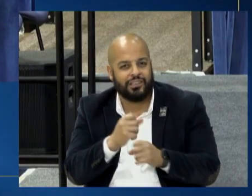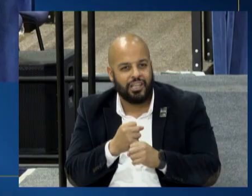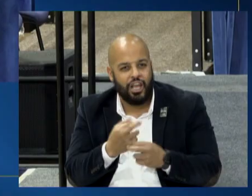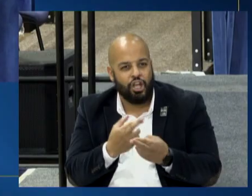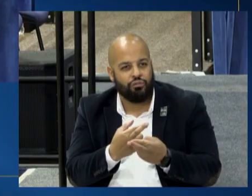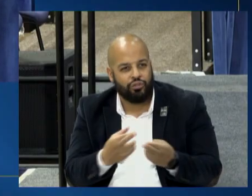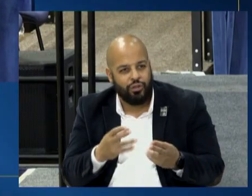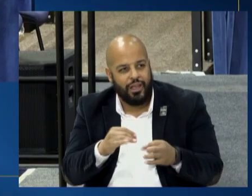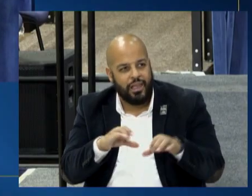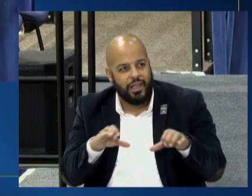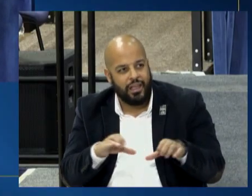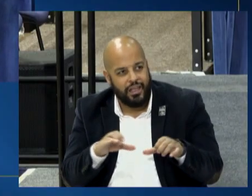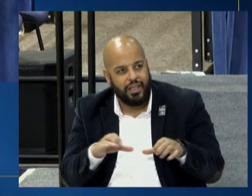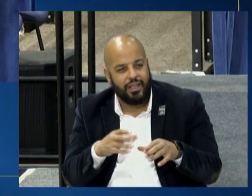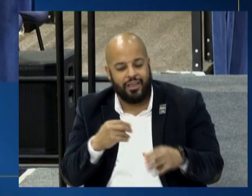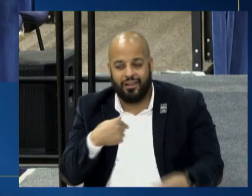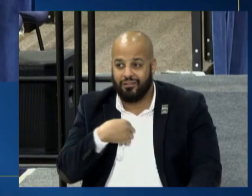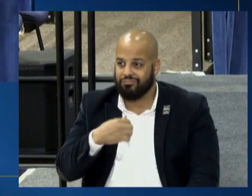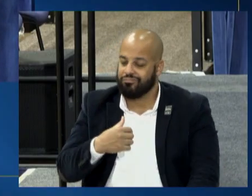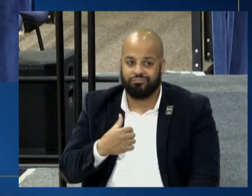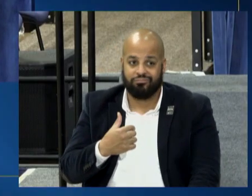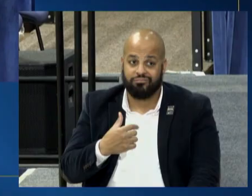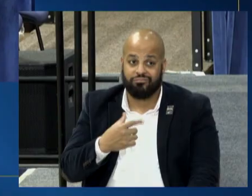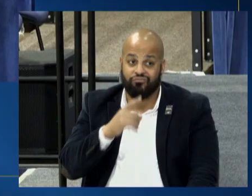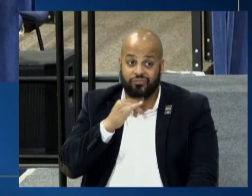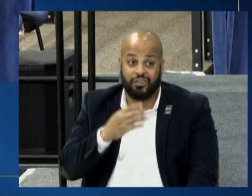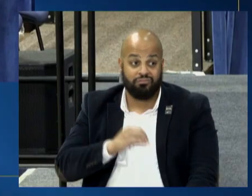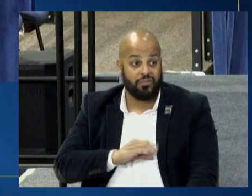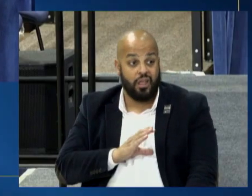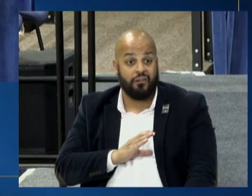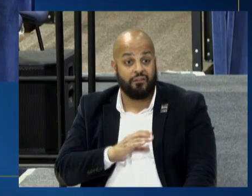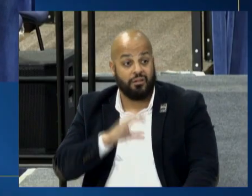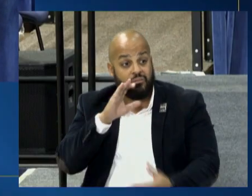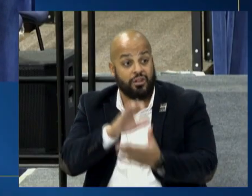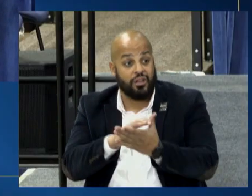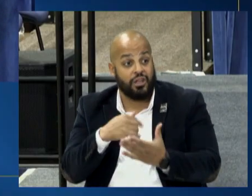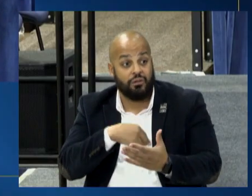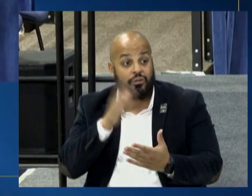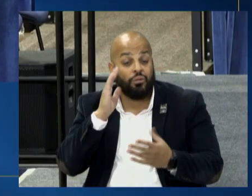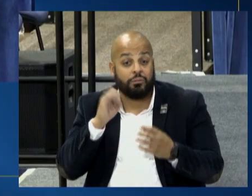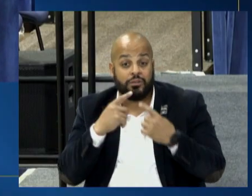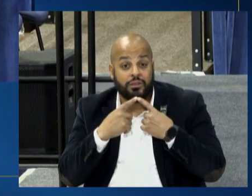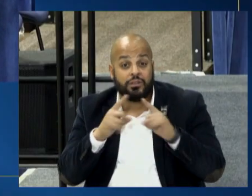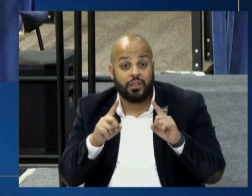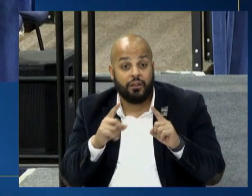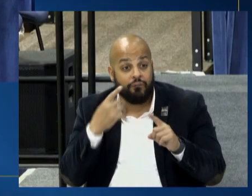behind. And I'm confident that we will be able to move the needle in terms of outcomes and impact.